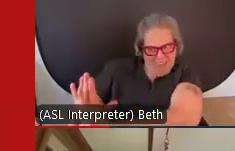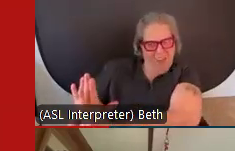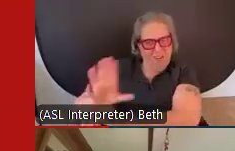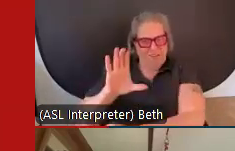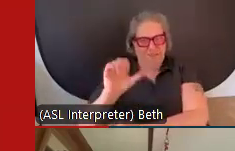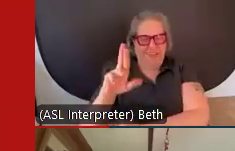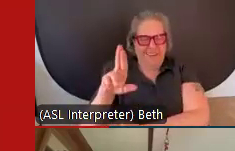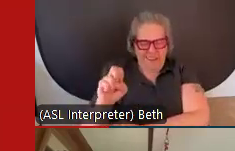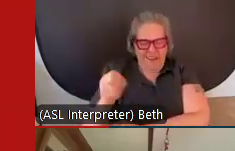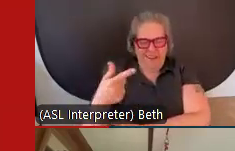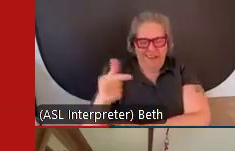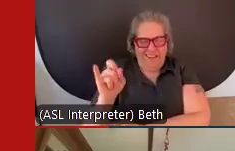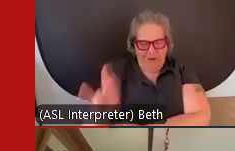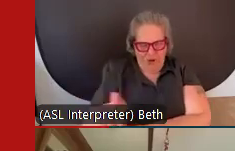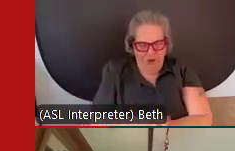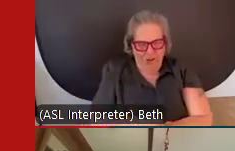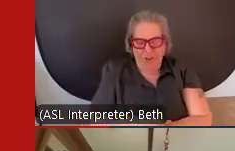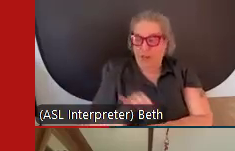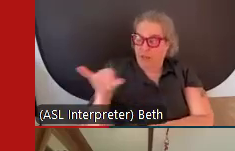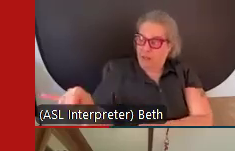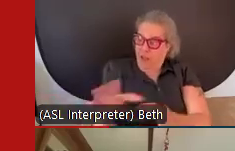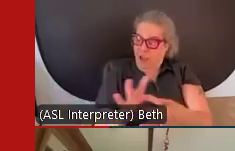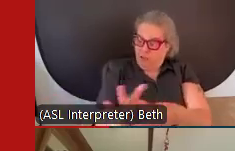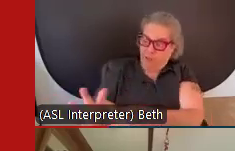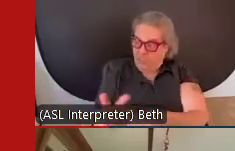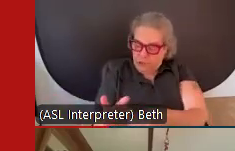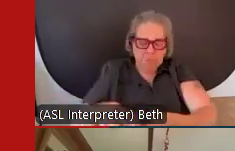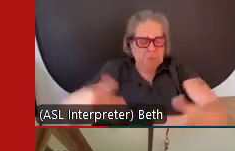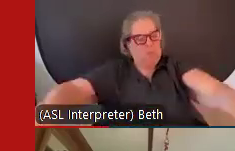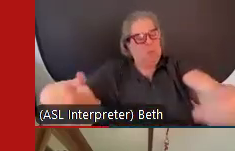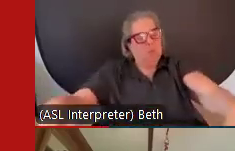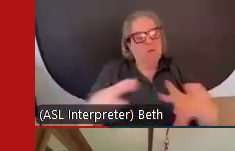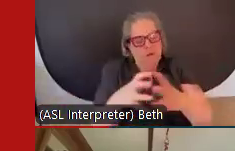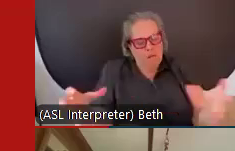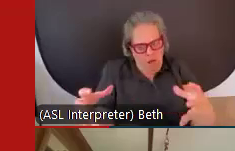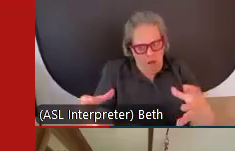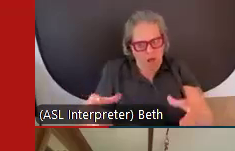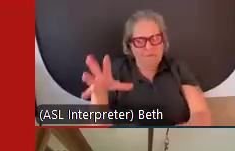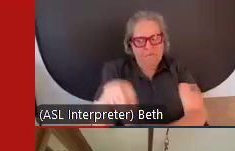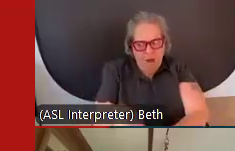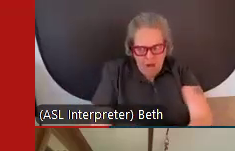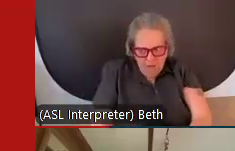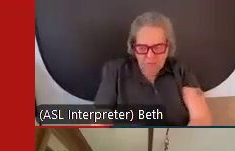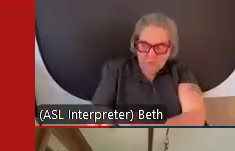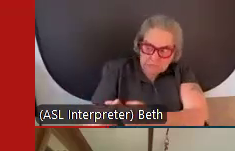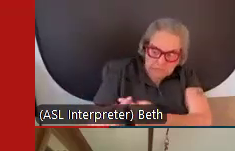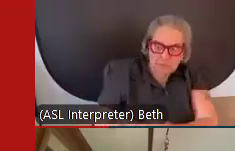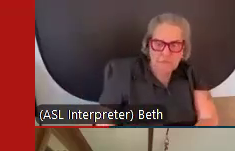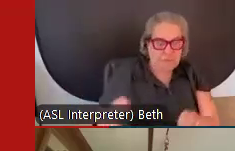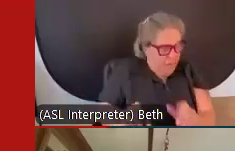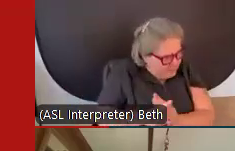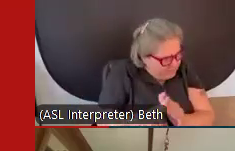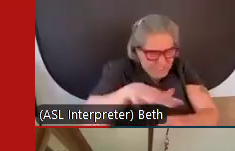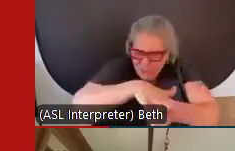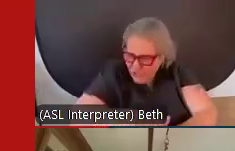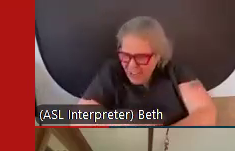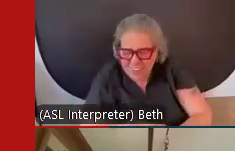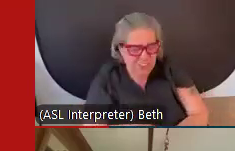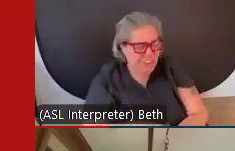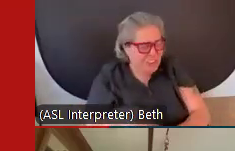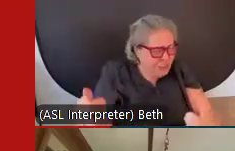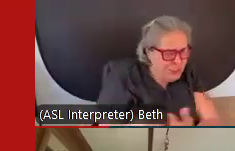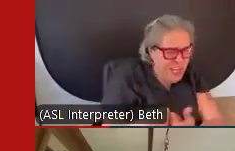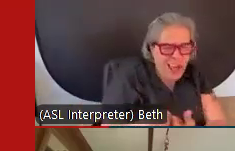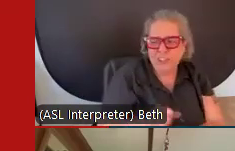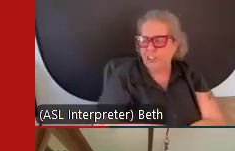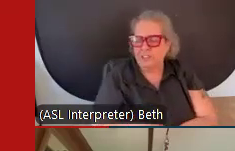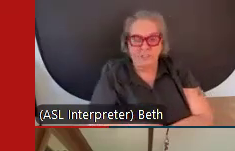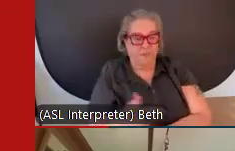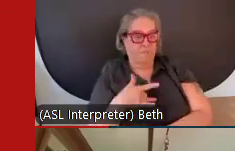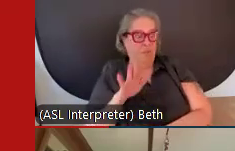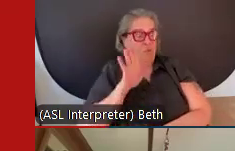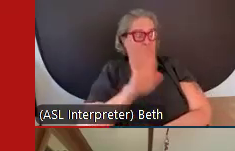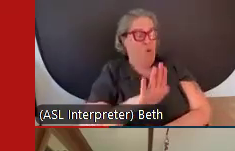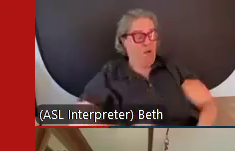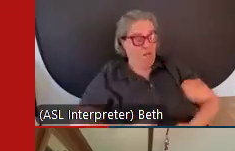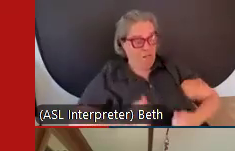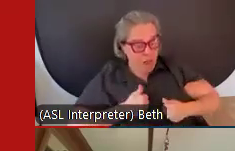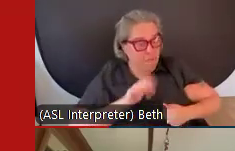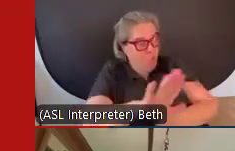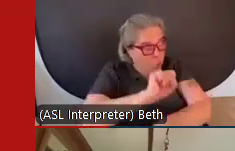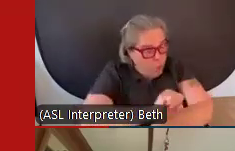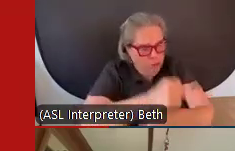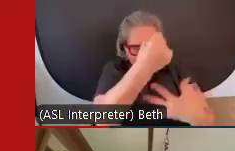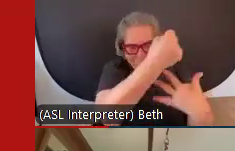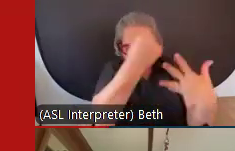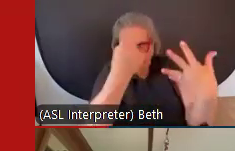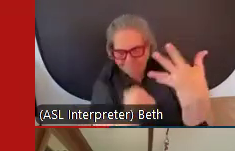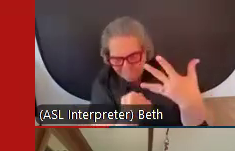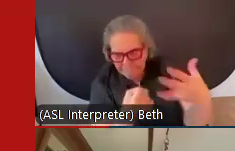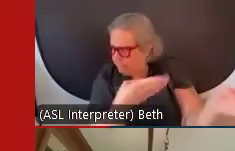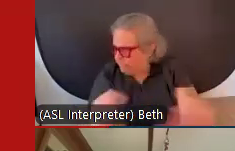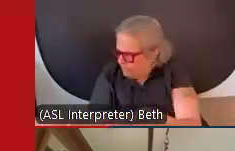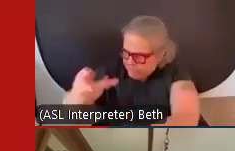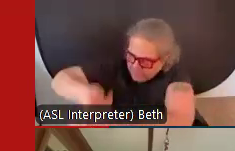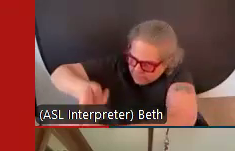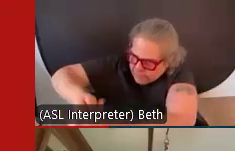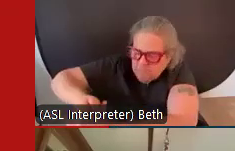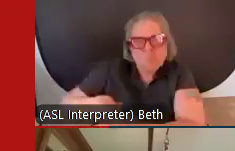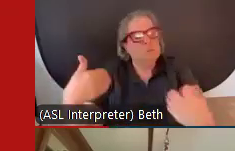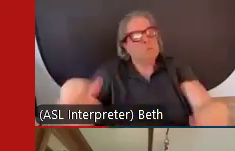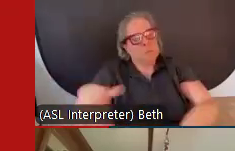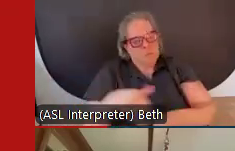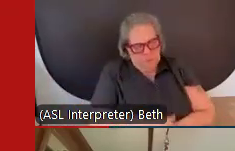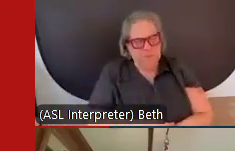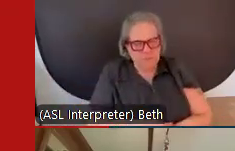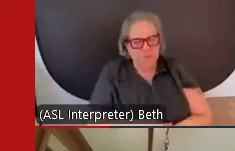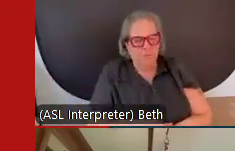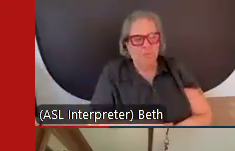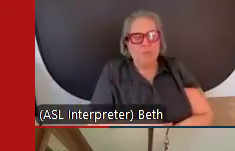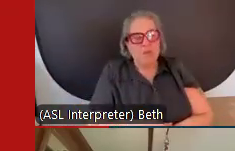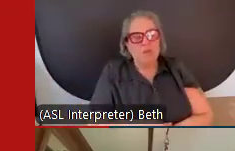It's this reliance that's so critical in this relationship, and it often comes with a lot of challenges, stress and time taken away from your loved one's work and other social activities.